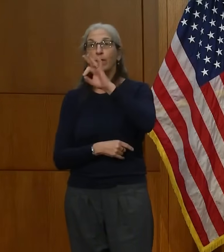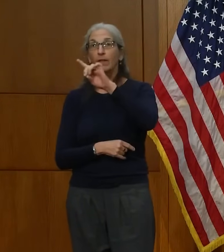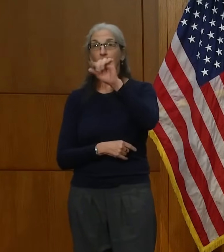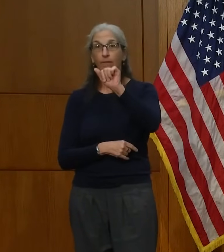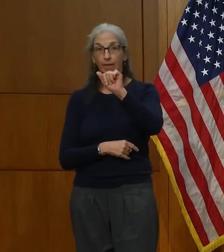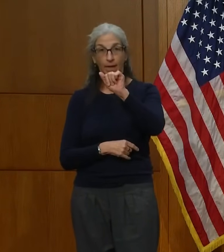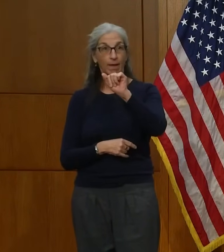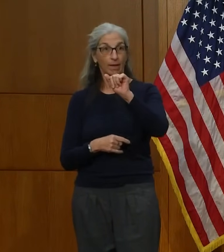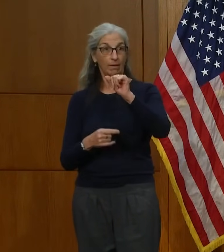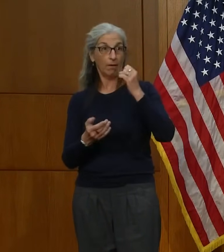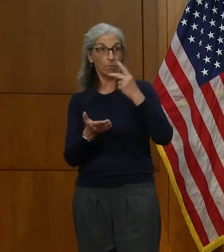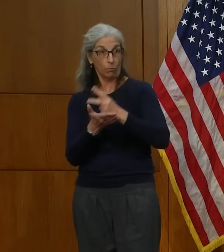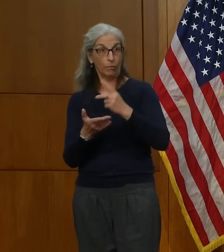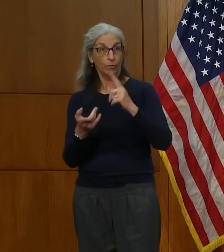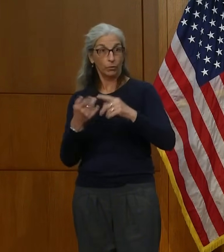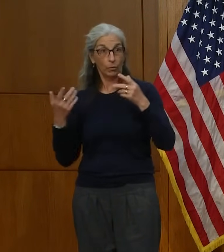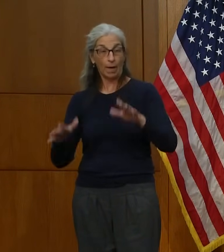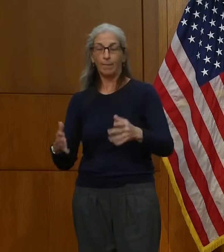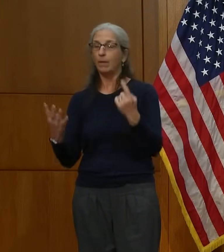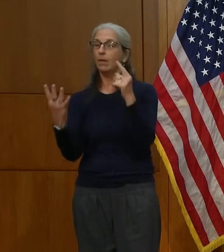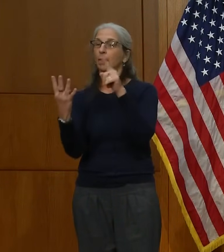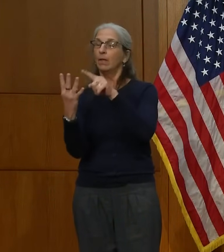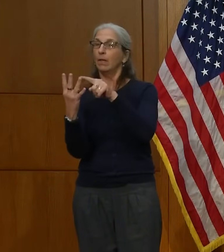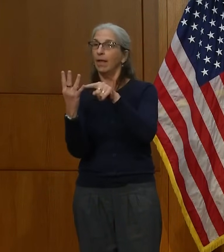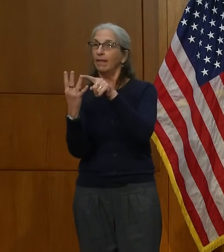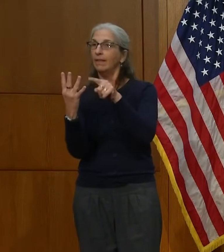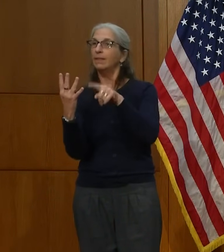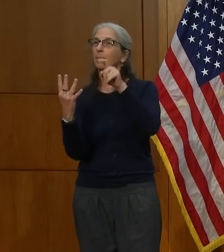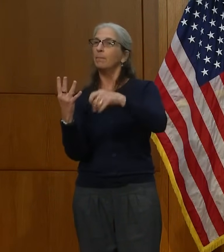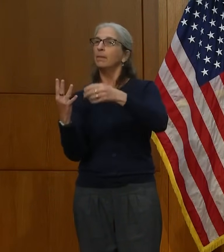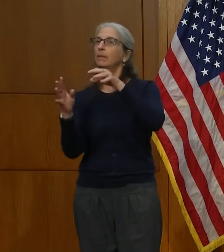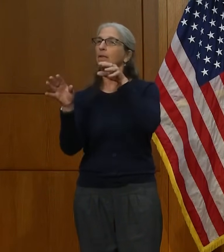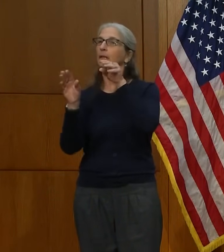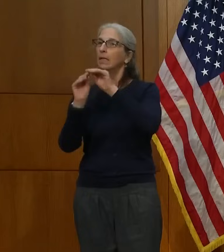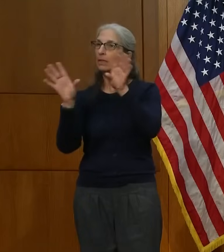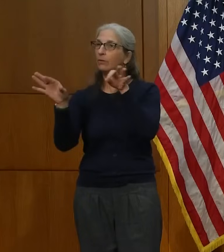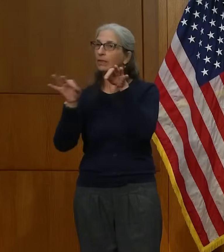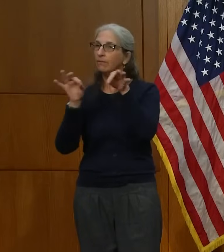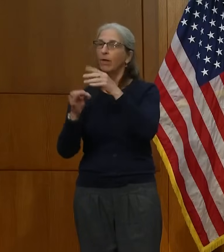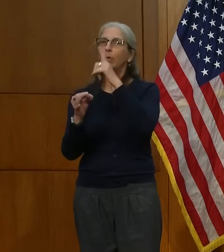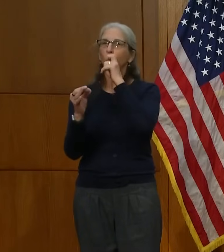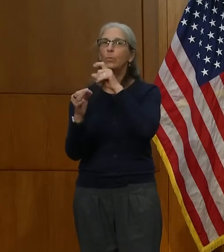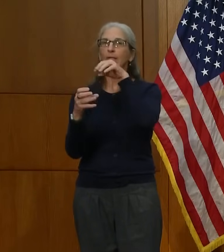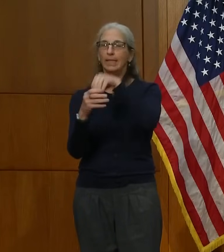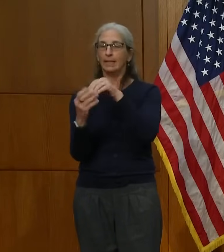SO WE'RE WAITING FOR THE FDA APPROVAL TO GO THROUGH. WANNA MAKE SURE WE UNDERSTAND WHAT THE DEFINITIONS OF THE NEXT